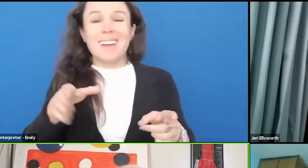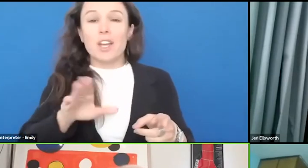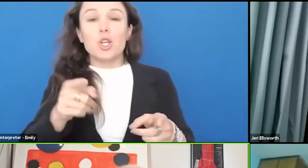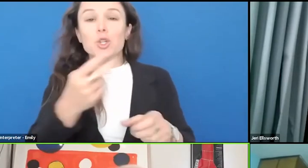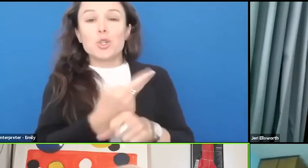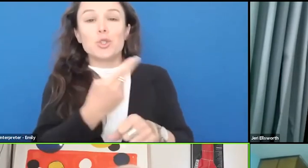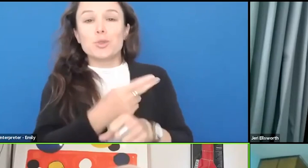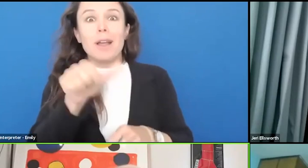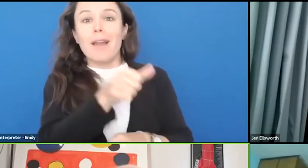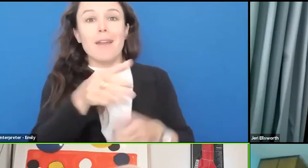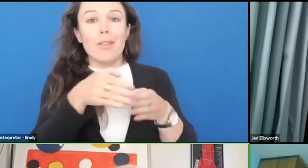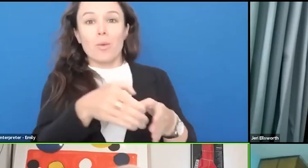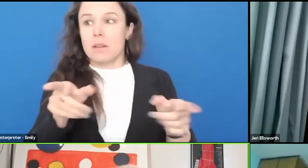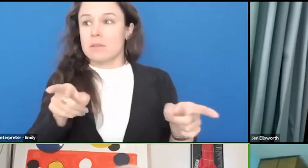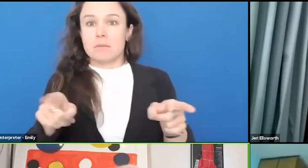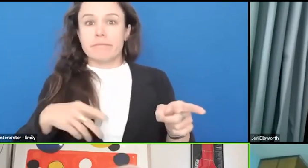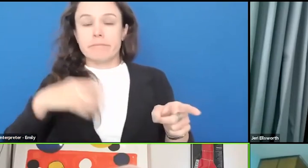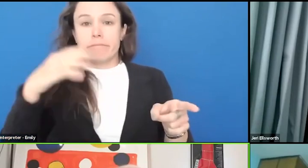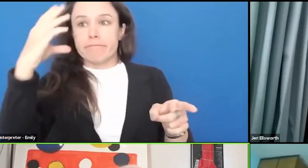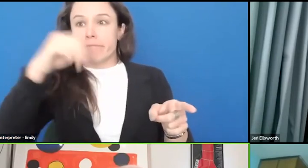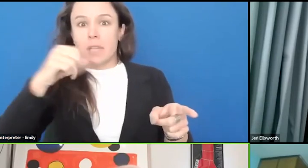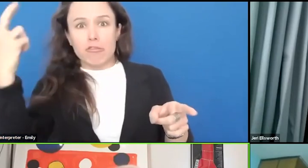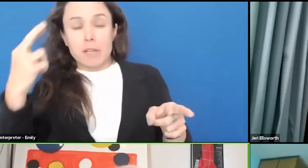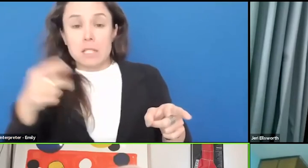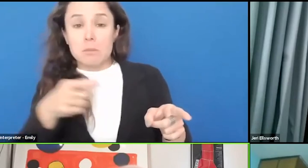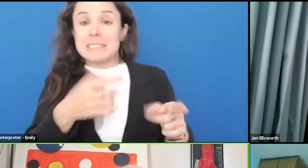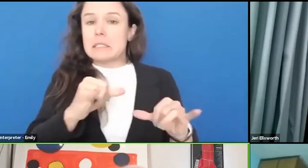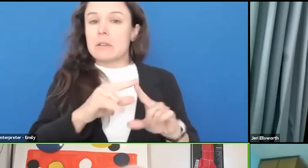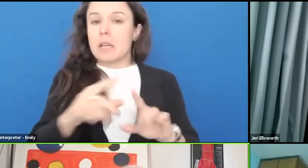which they never contemplated, but it's capable of accepting it, learning it,